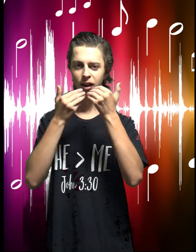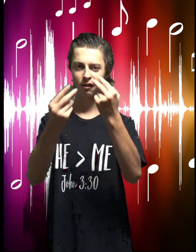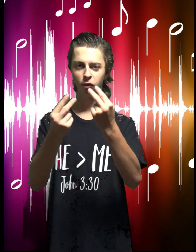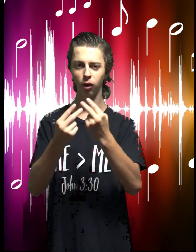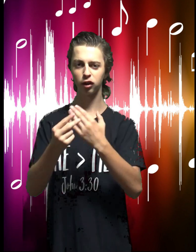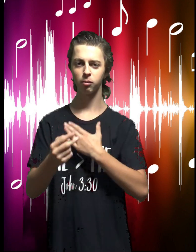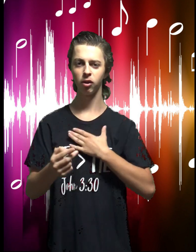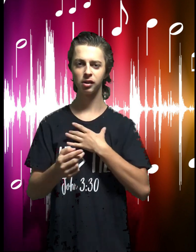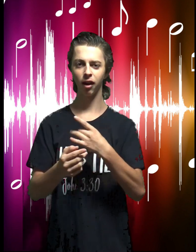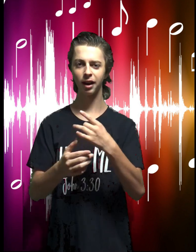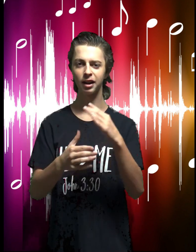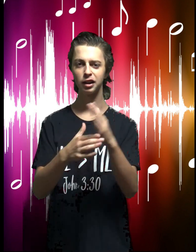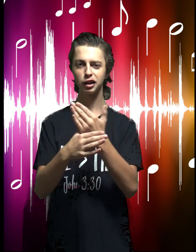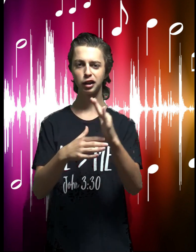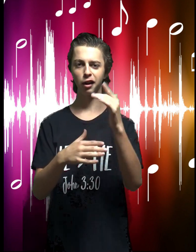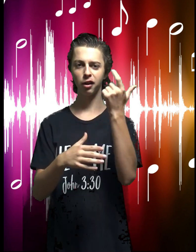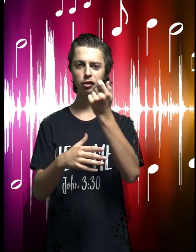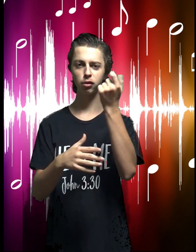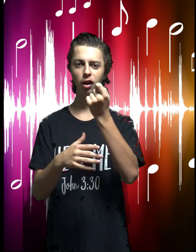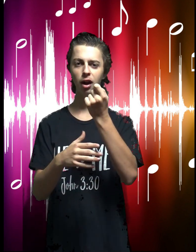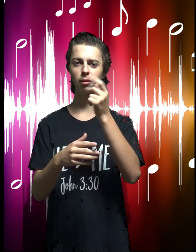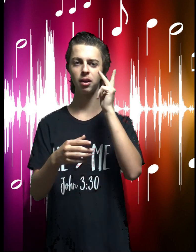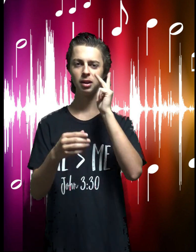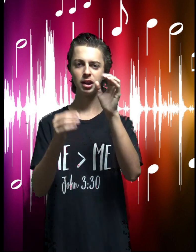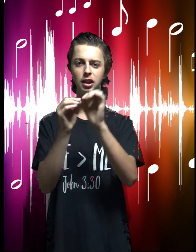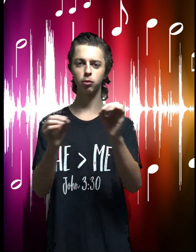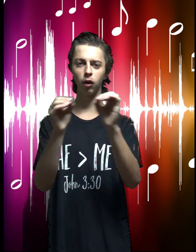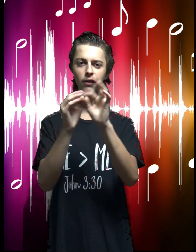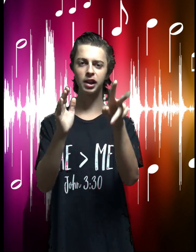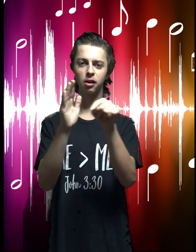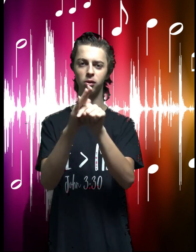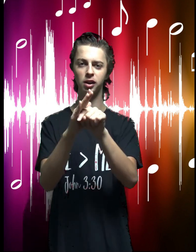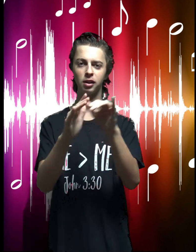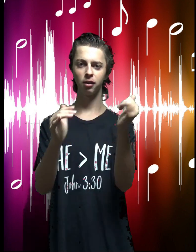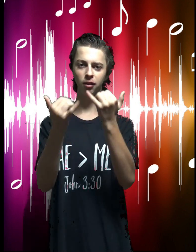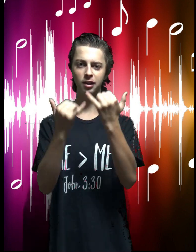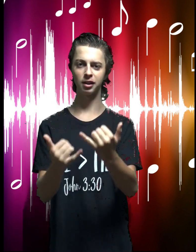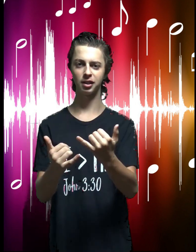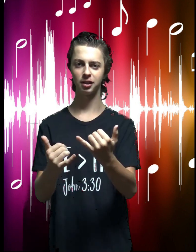Thank your for watching! Please like, share, and subscribe to see more videos like this!